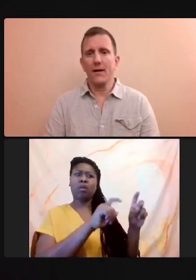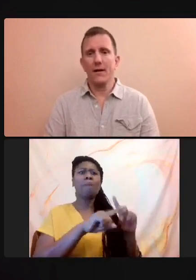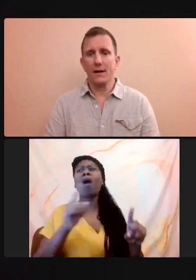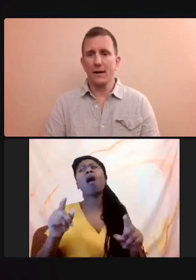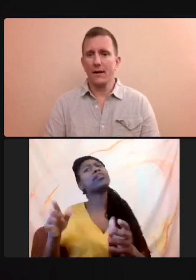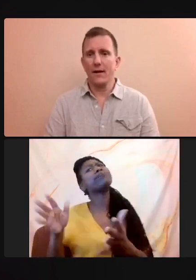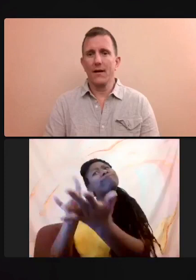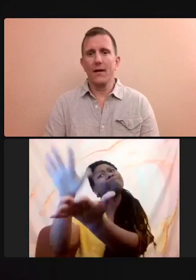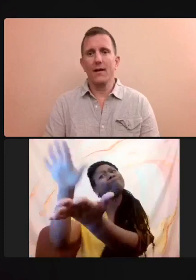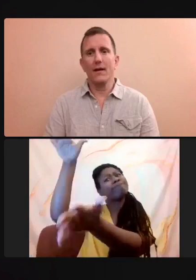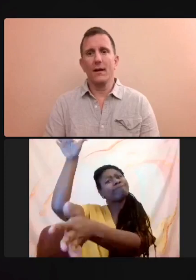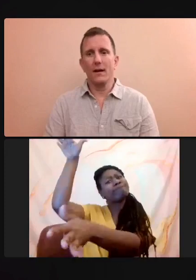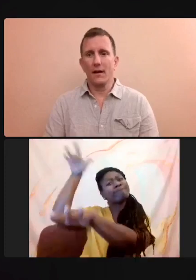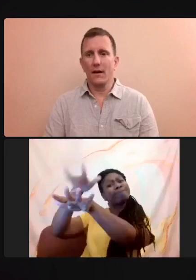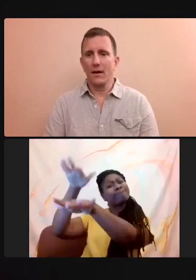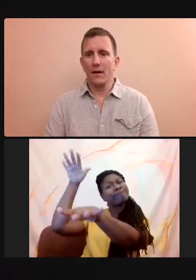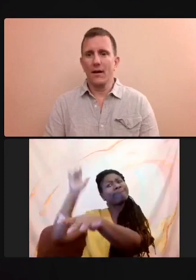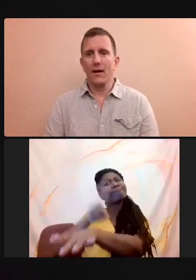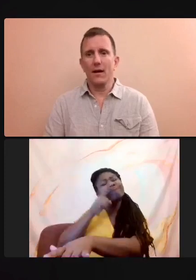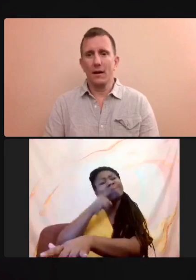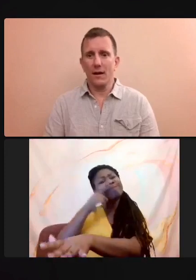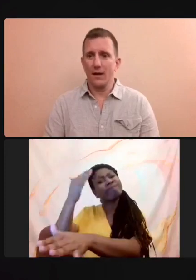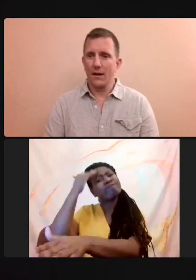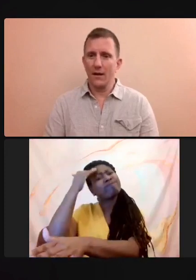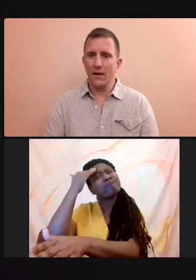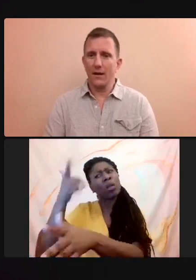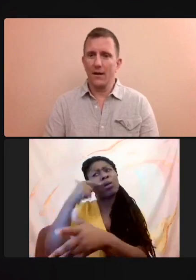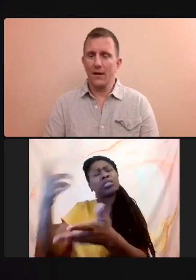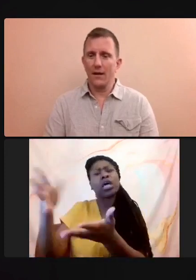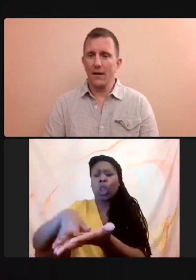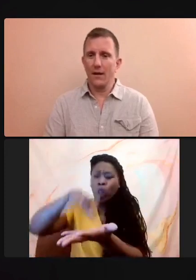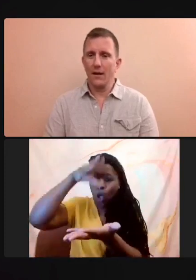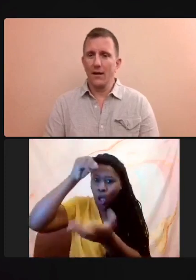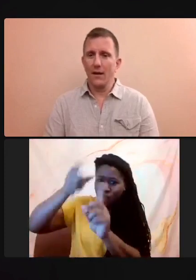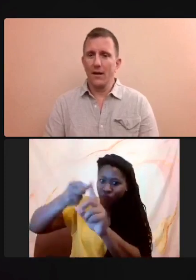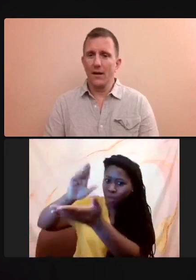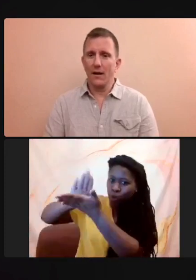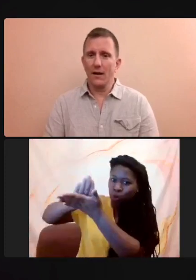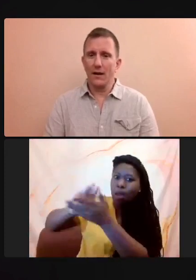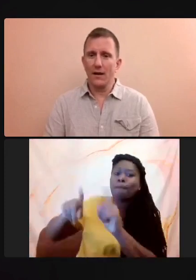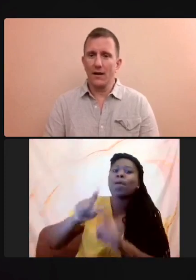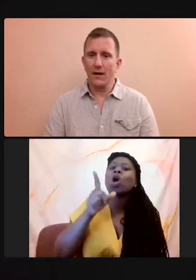For instance, a hearing person is fluent in American sign language, like how do you determine that?